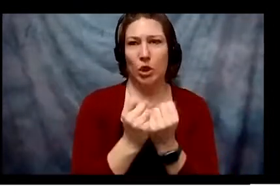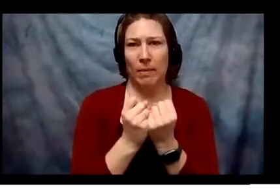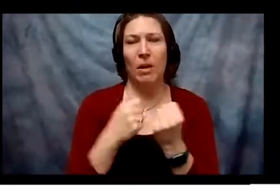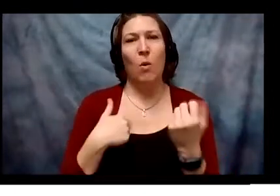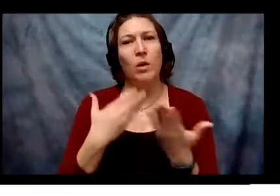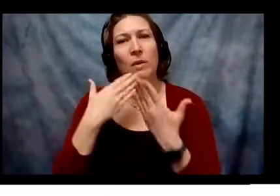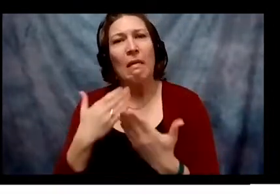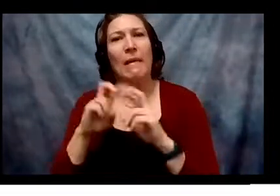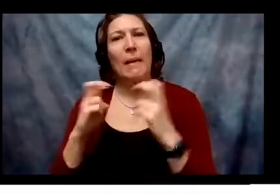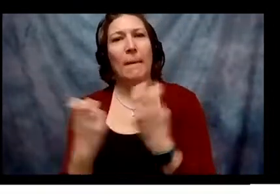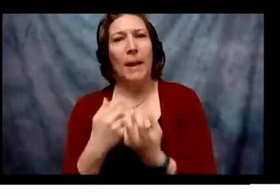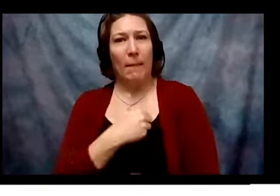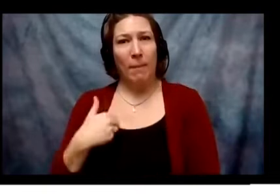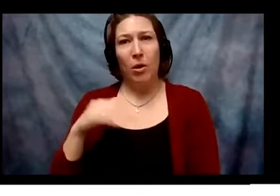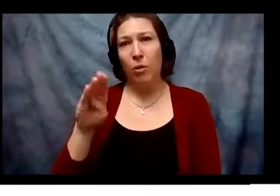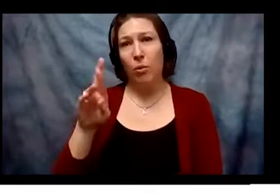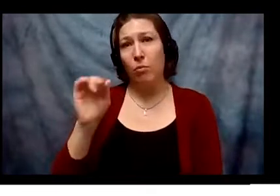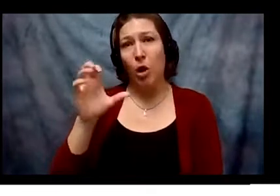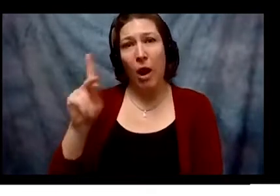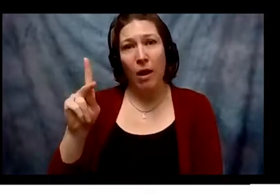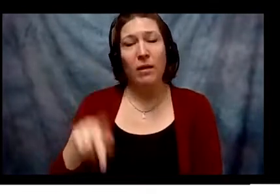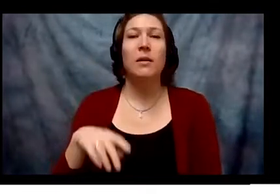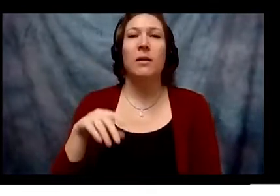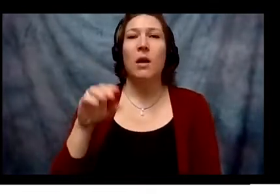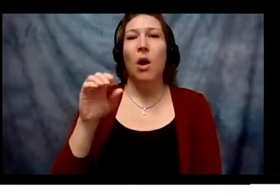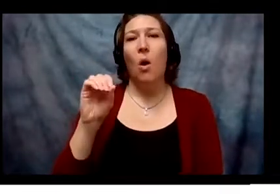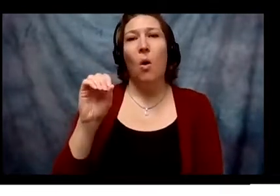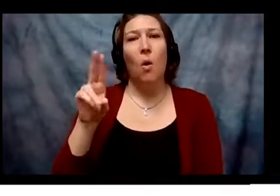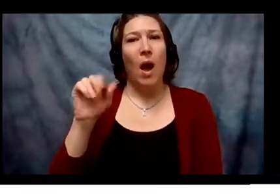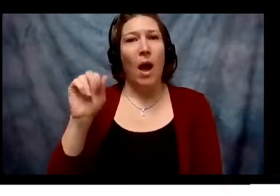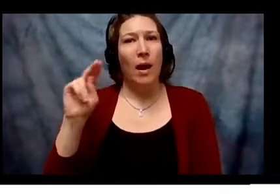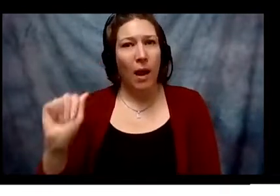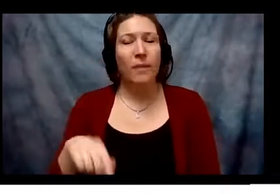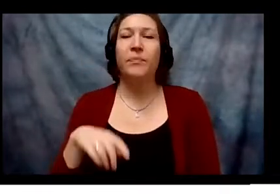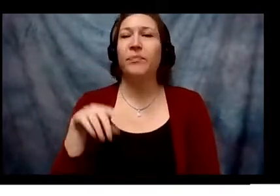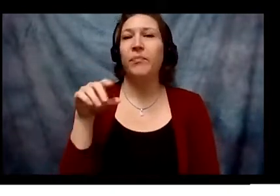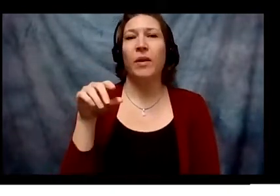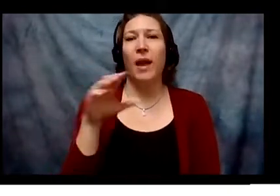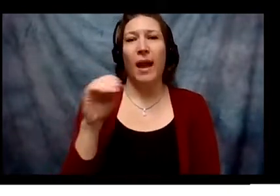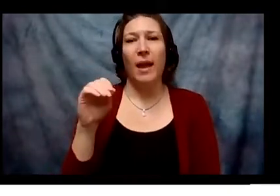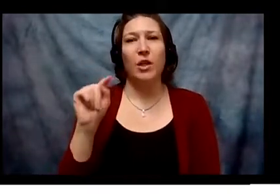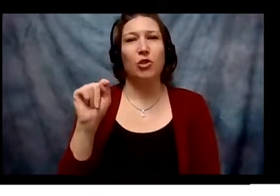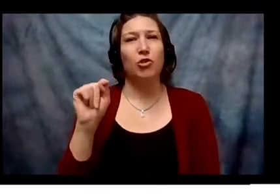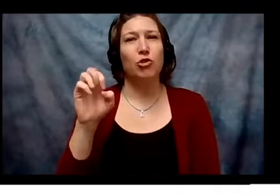members Brock Behling, Oana Zayic, and Teresa Edelman for giving me